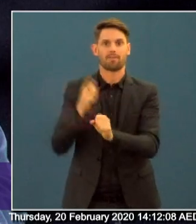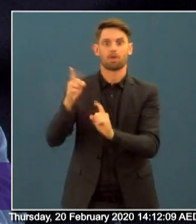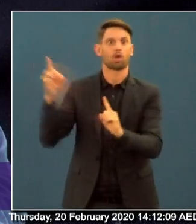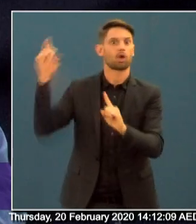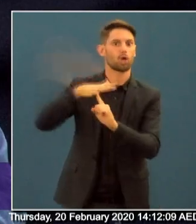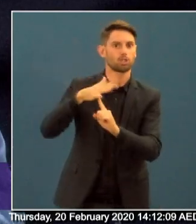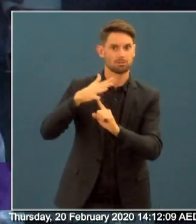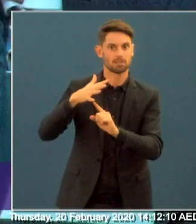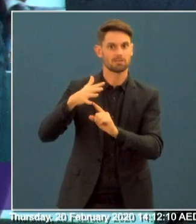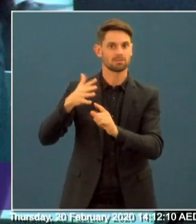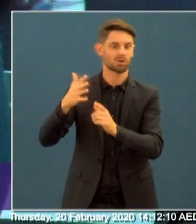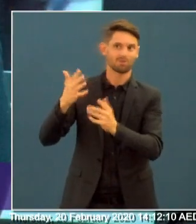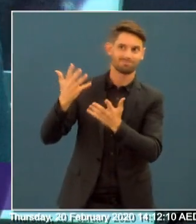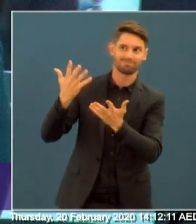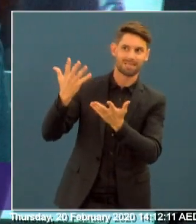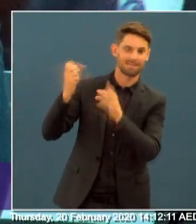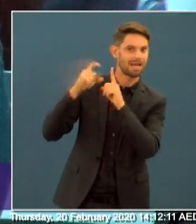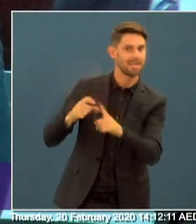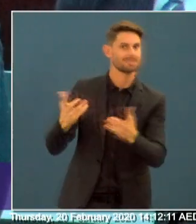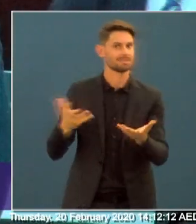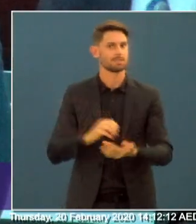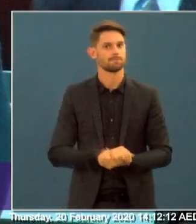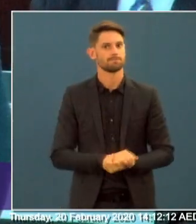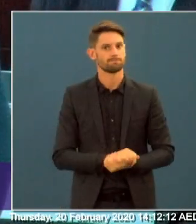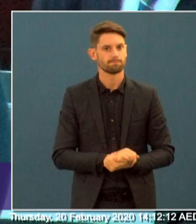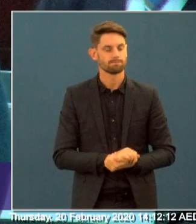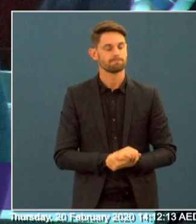I think — fair reading of your statement, and particularly at